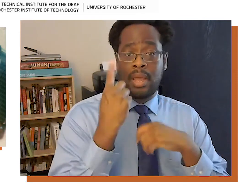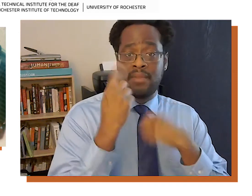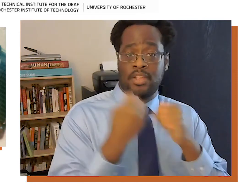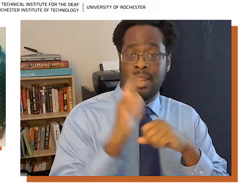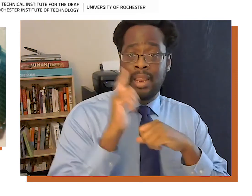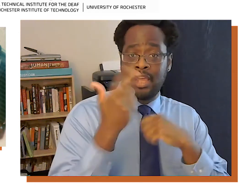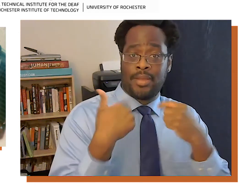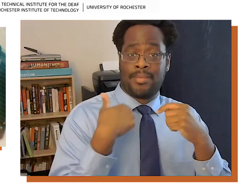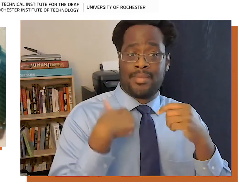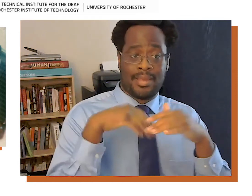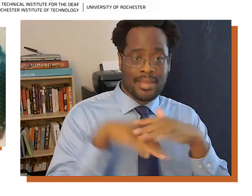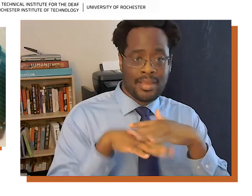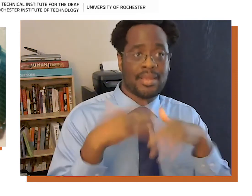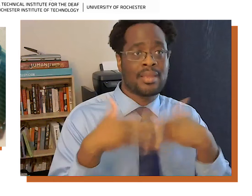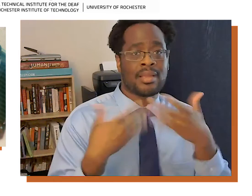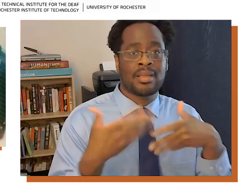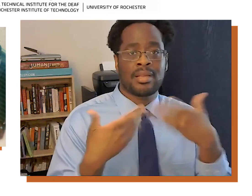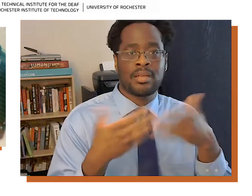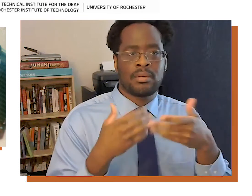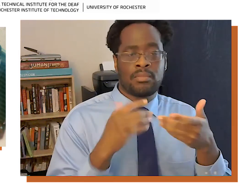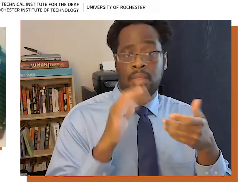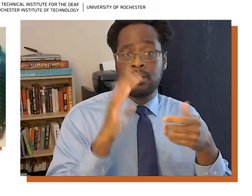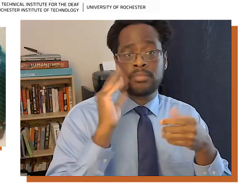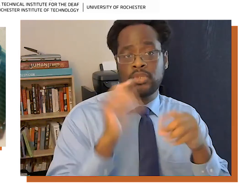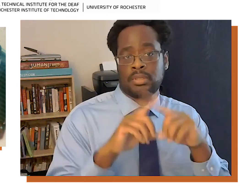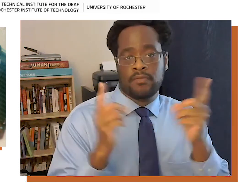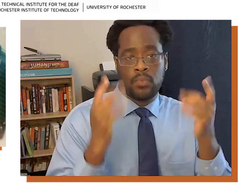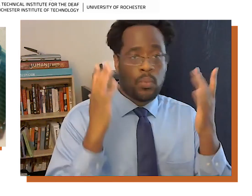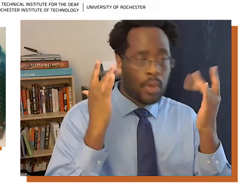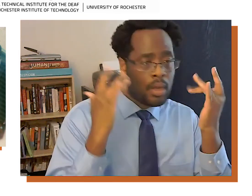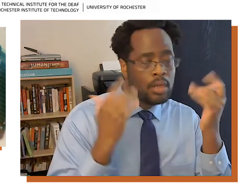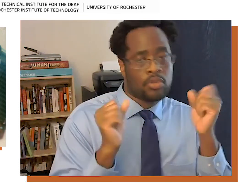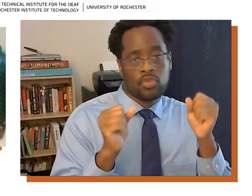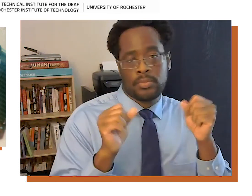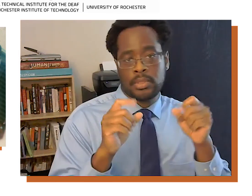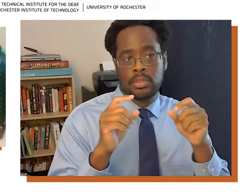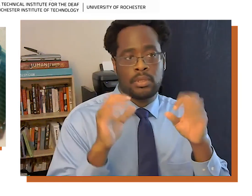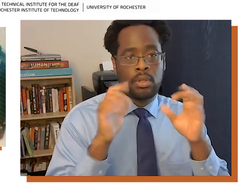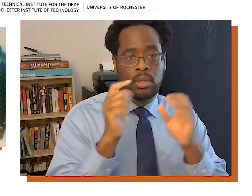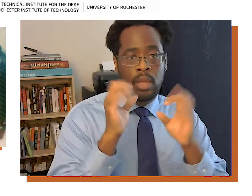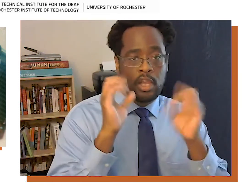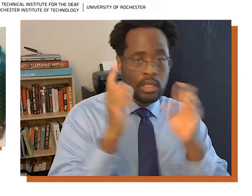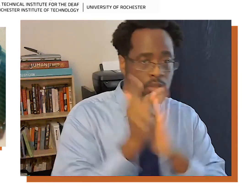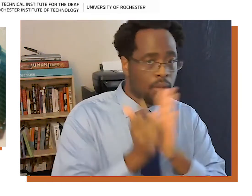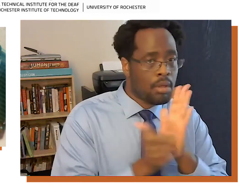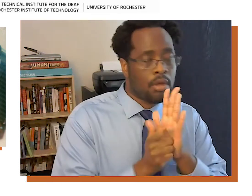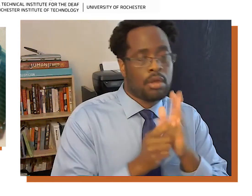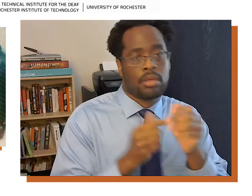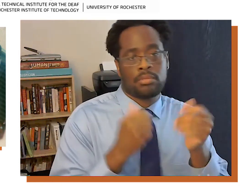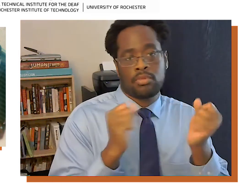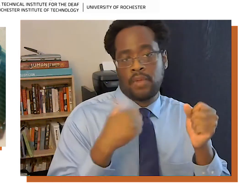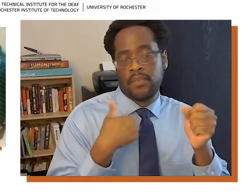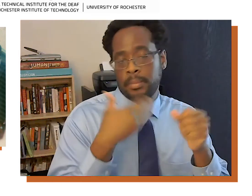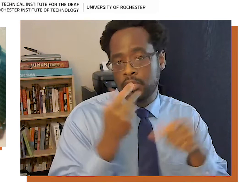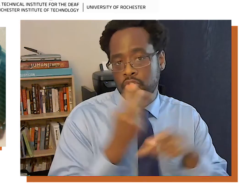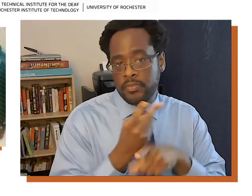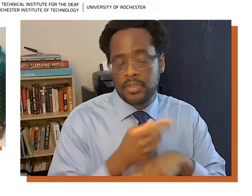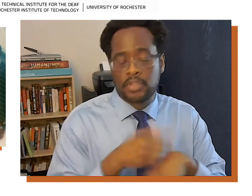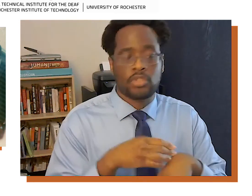That's another example. Several years later when I went into school, it was a bit different because of educational laws